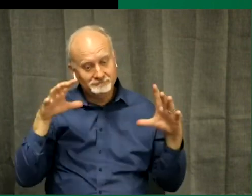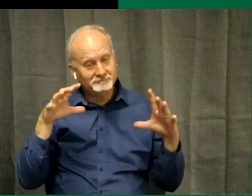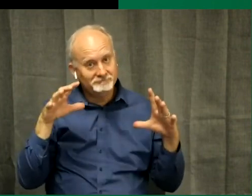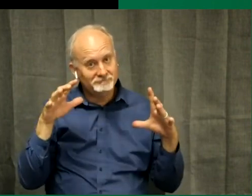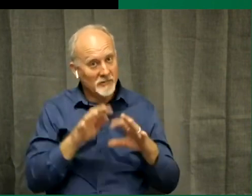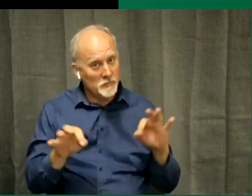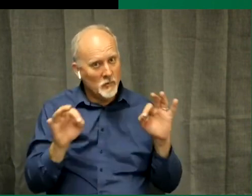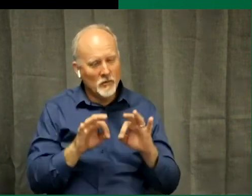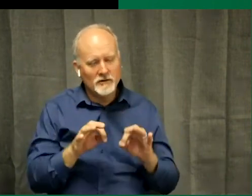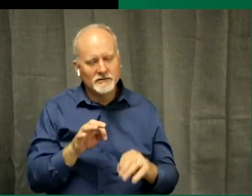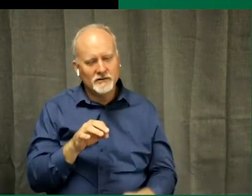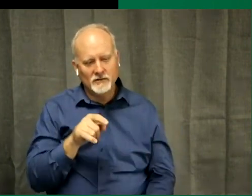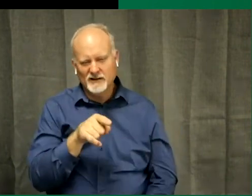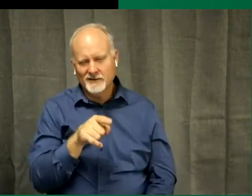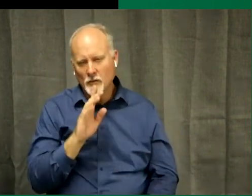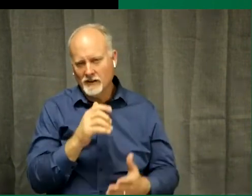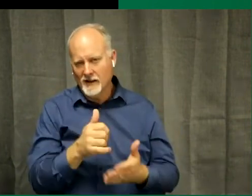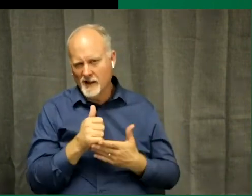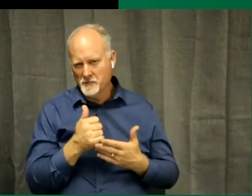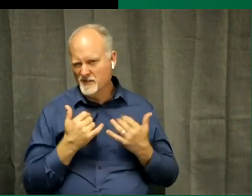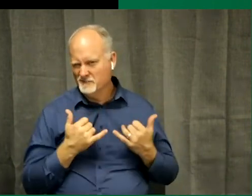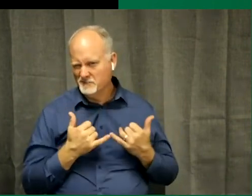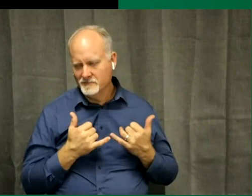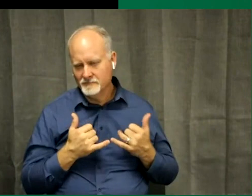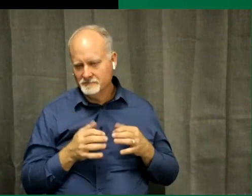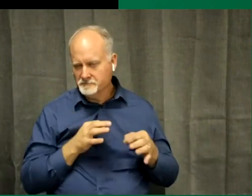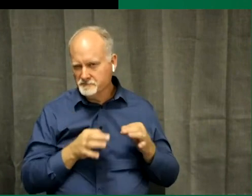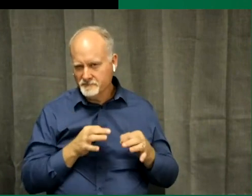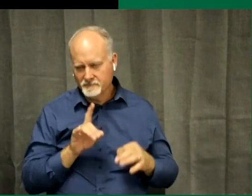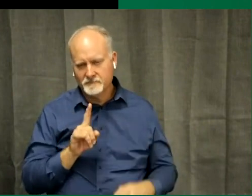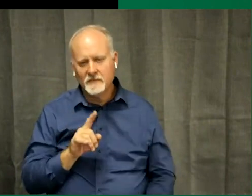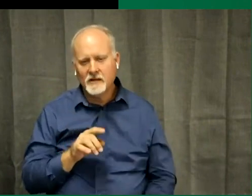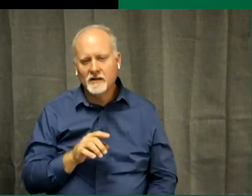him to help us go through this and i'll explain what's going on i'll also try to answer a couple